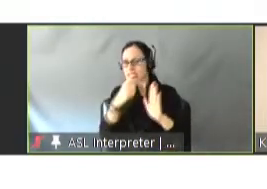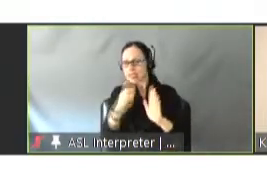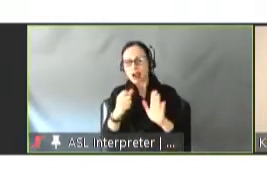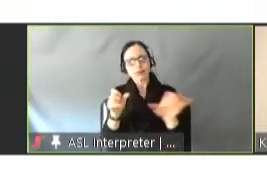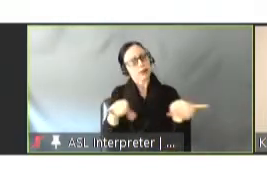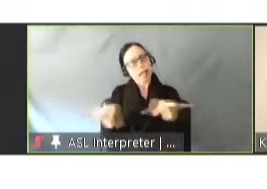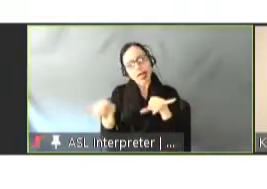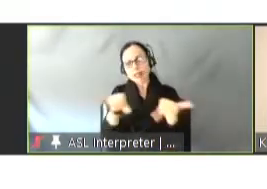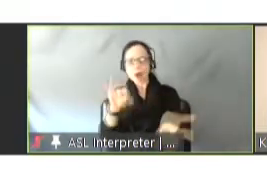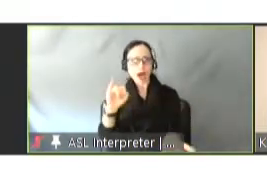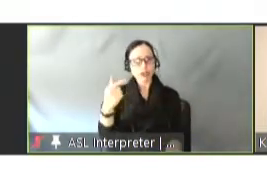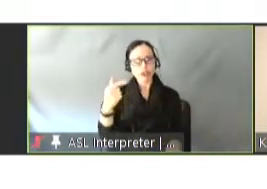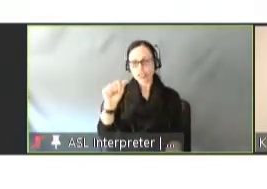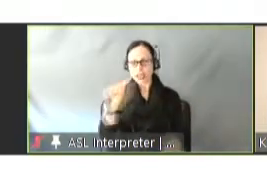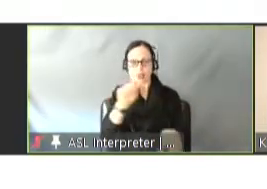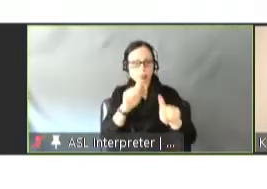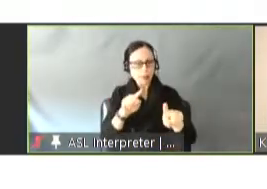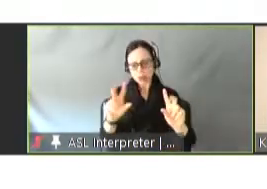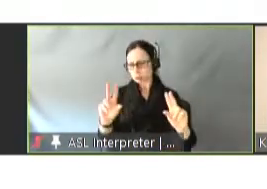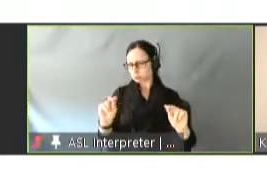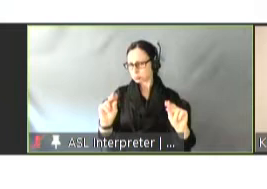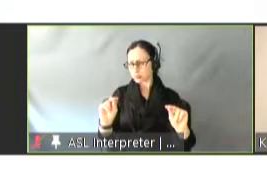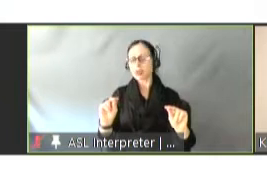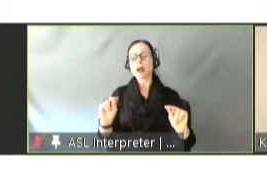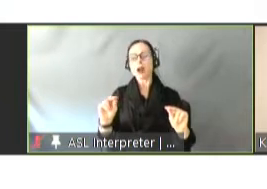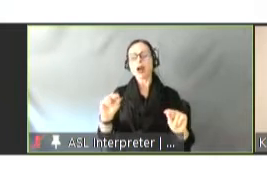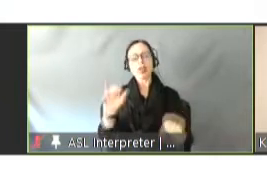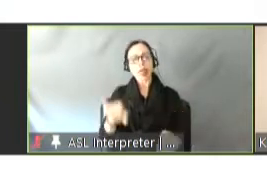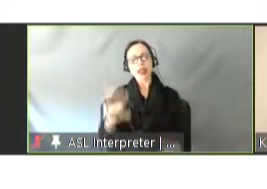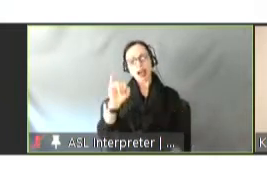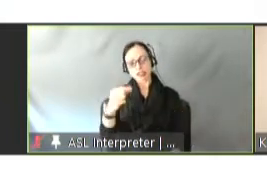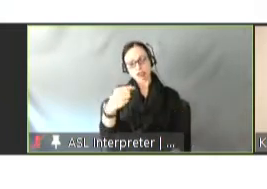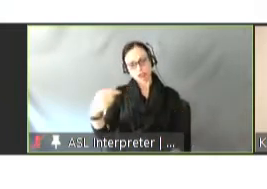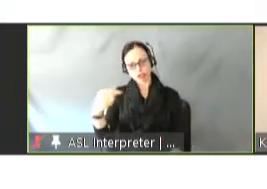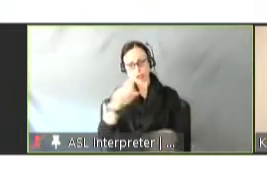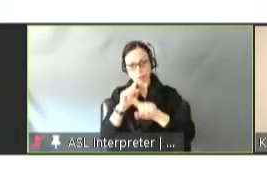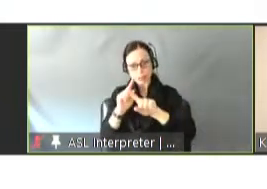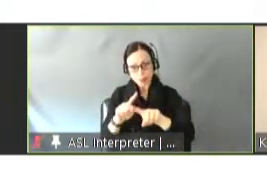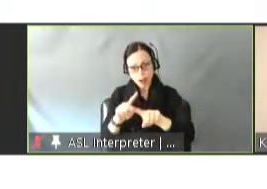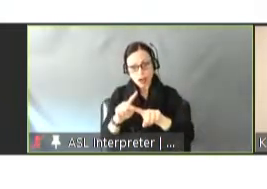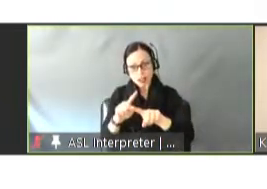as we think about them, but these are the IgG responses that can be detected from